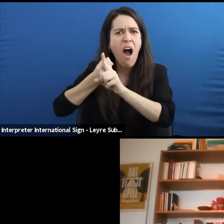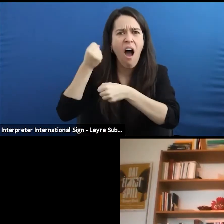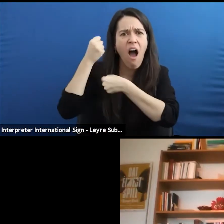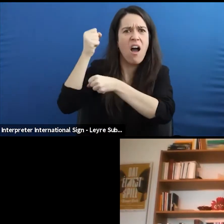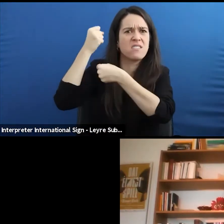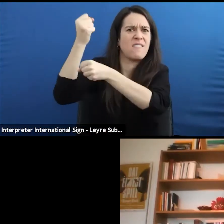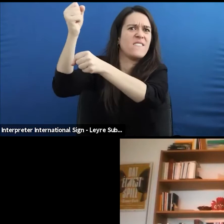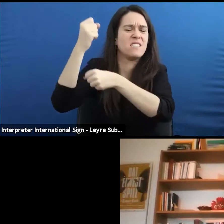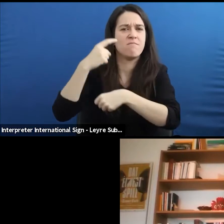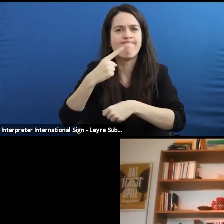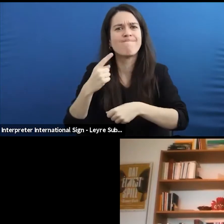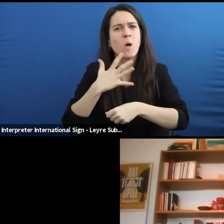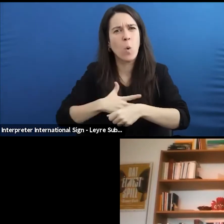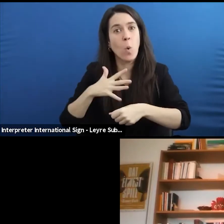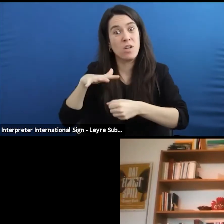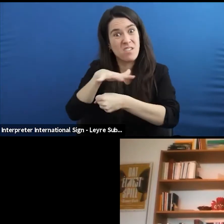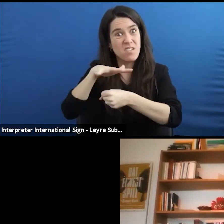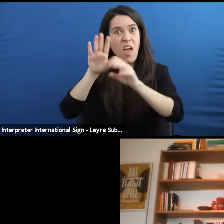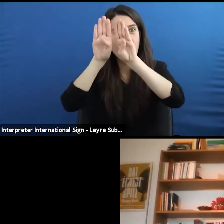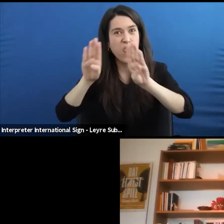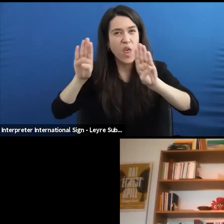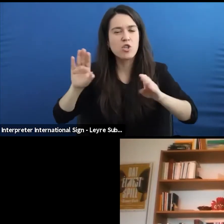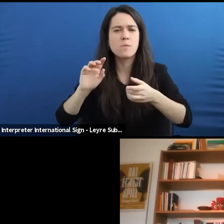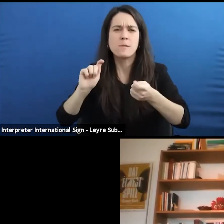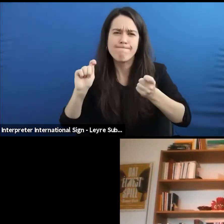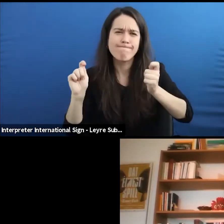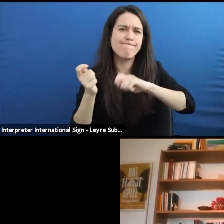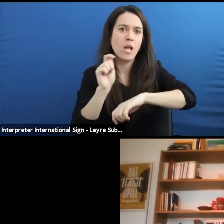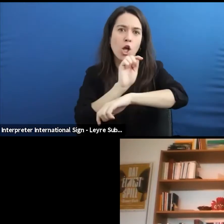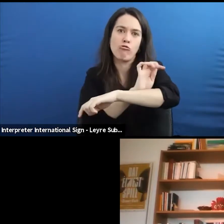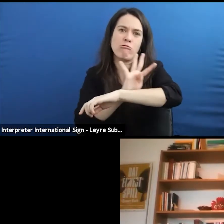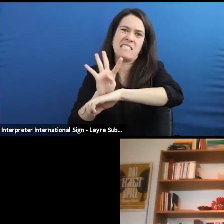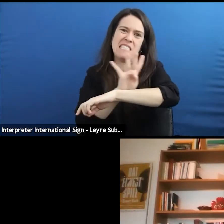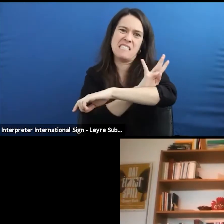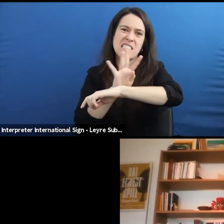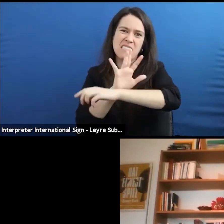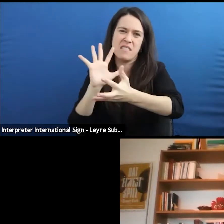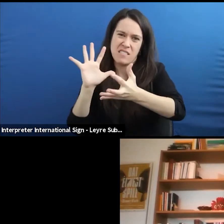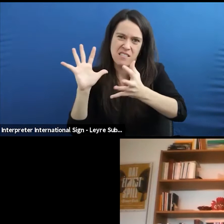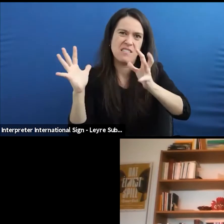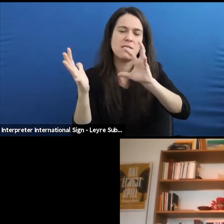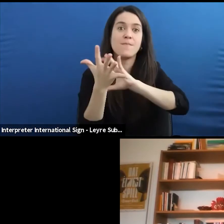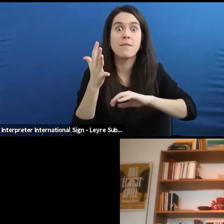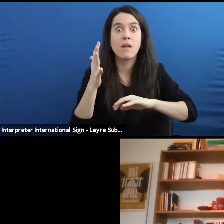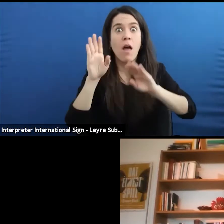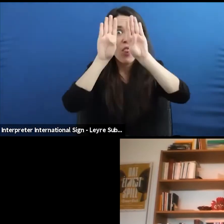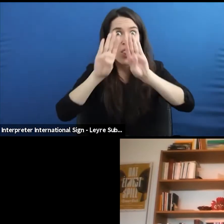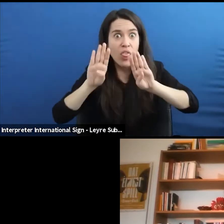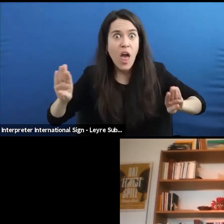greening of our sector's practices and discourse. The theatre and performing arts are a way to make